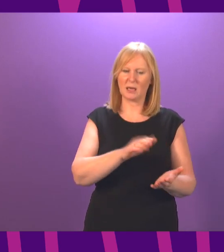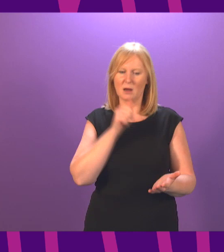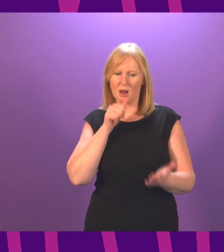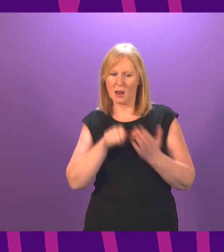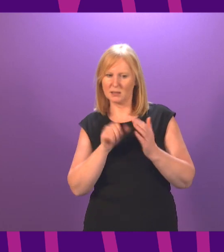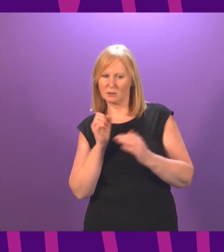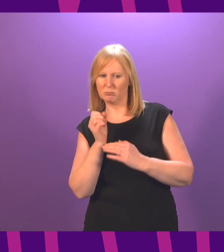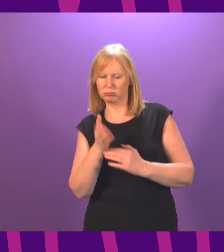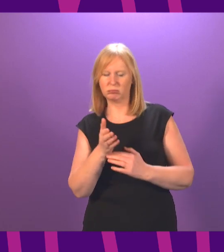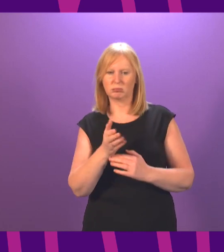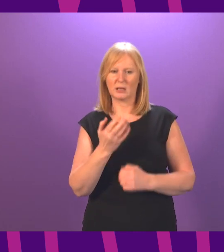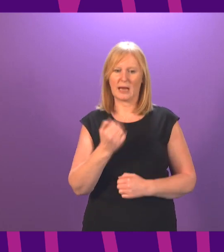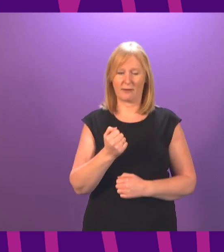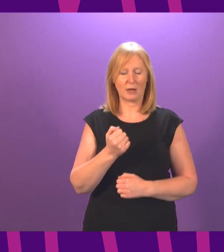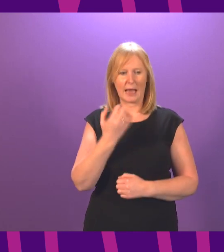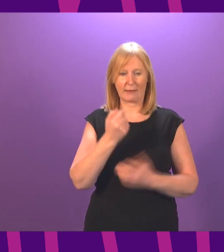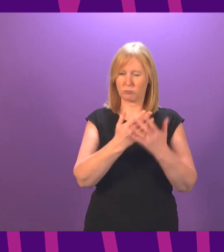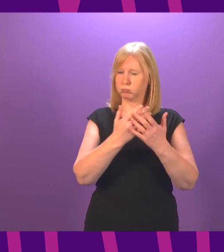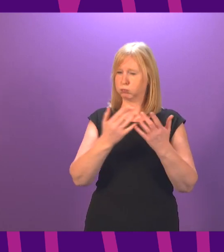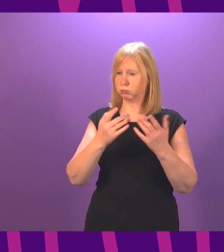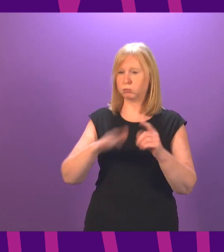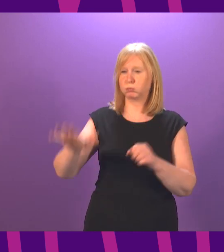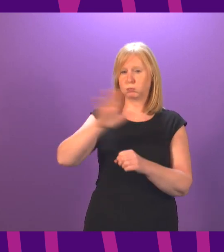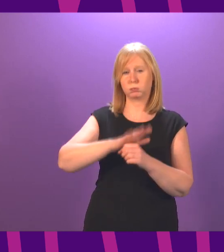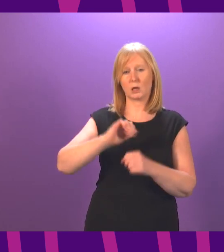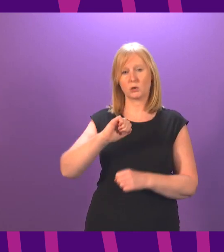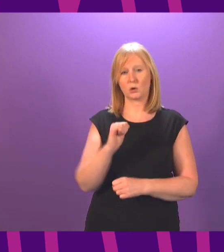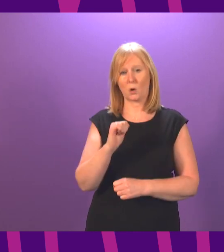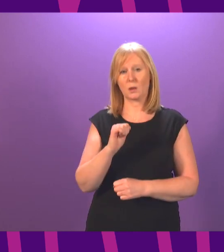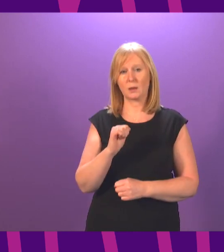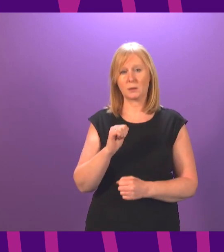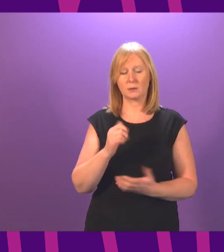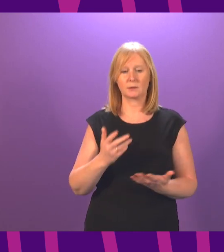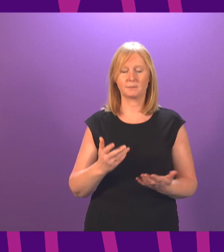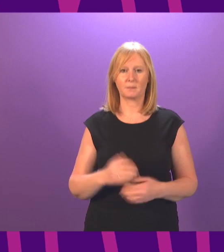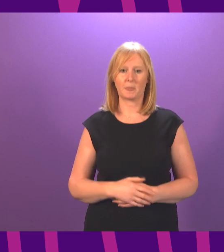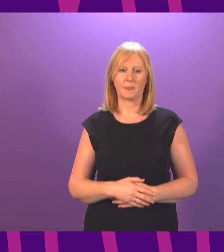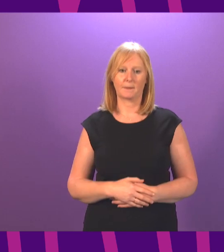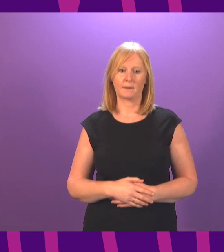the country will have had the experience of dealing with the pandemic in a care home setting.